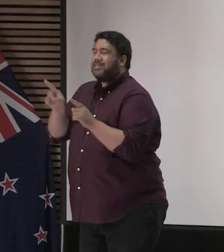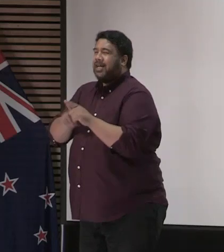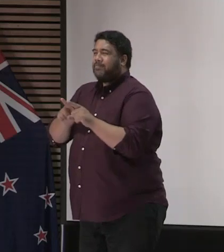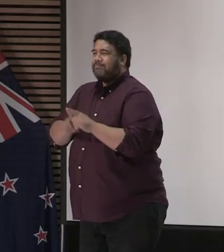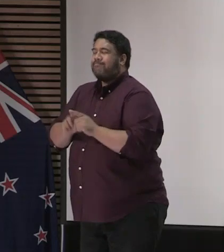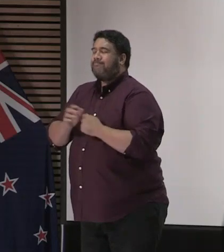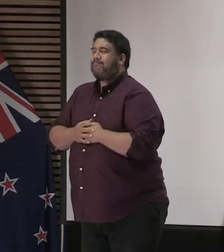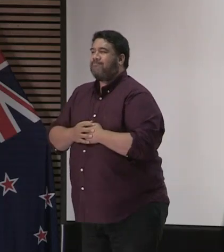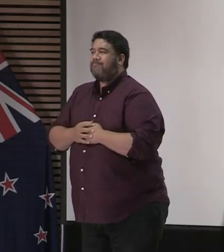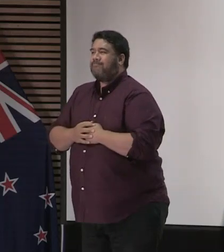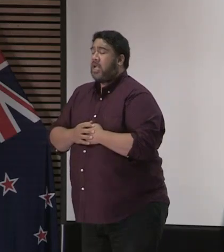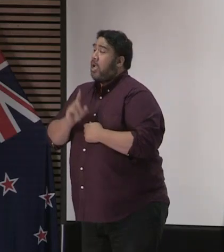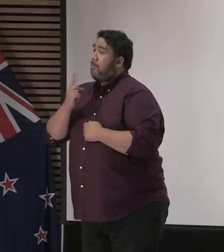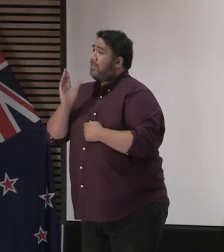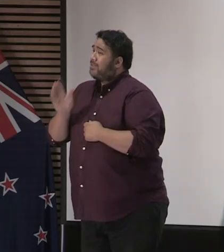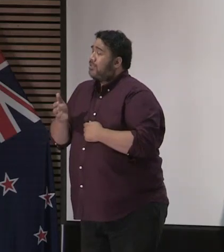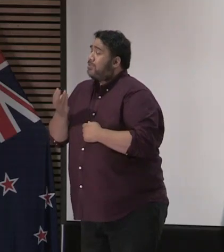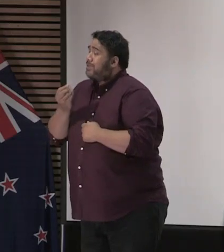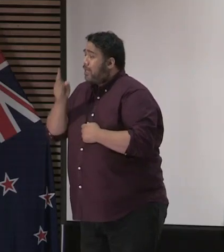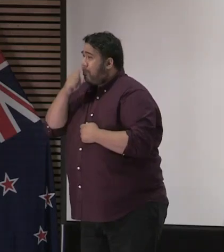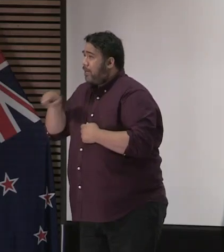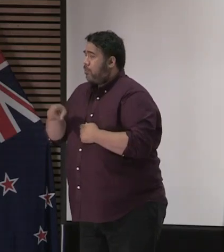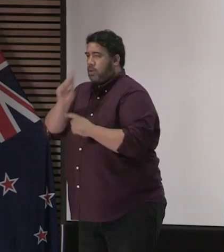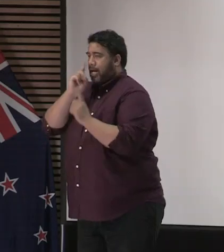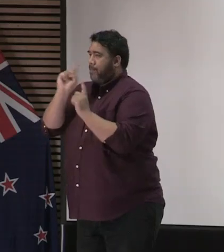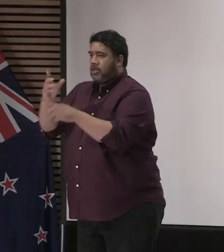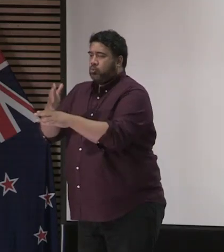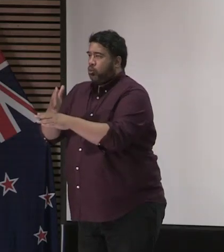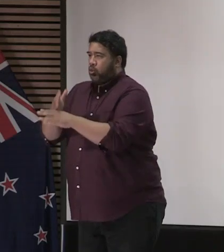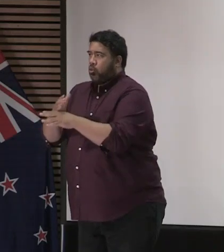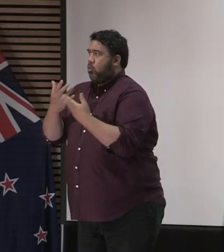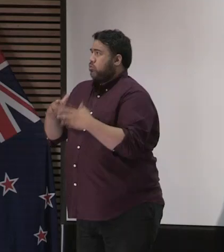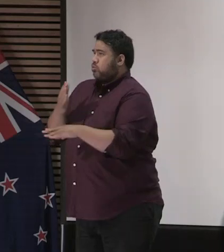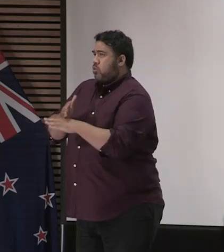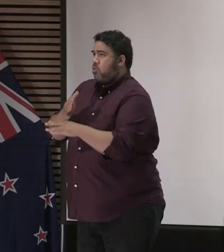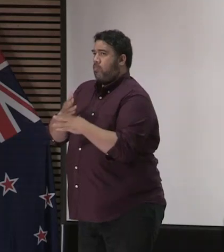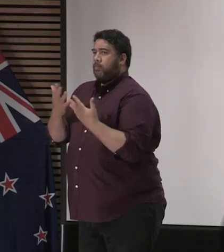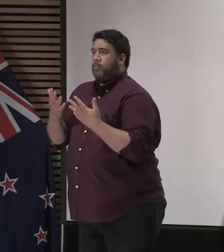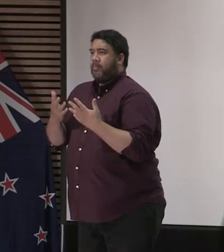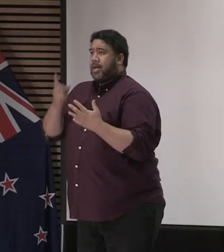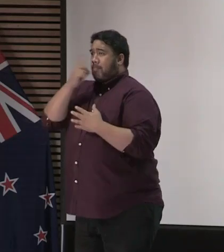major projects like Transmission Gully. However, we also know that the lockdown